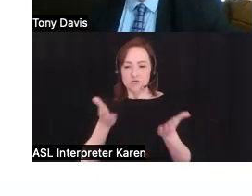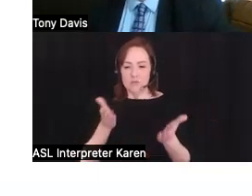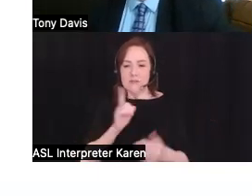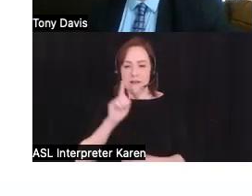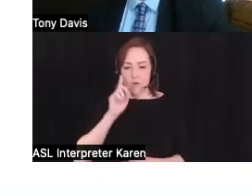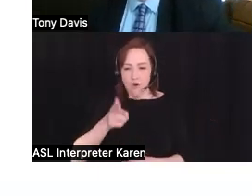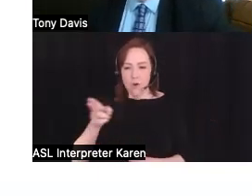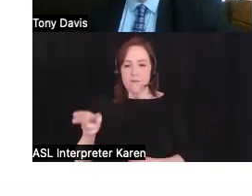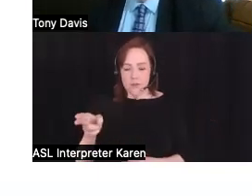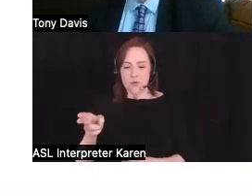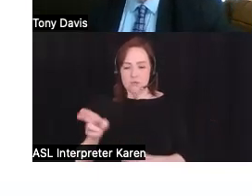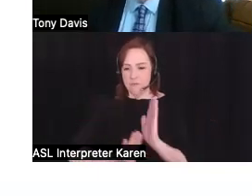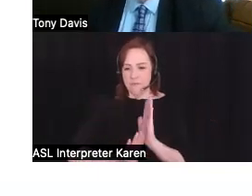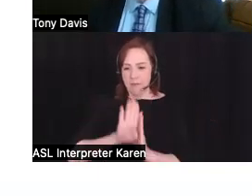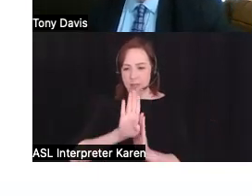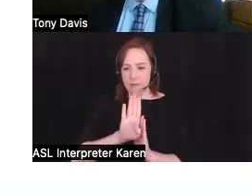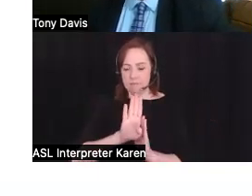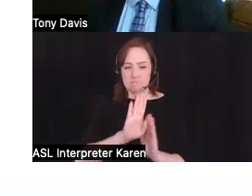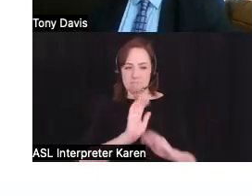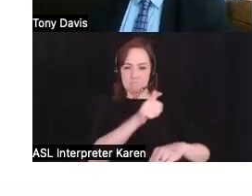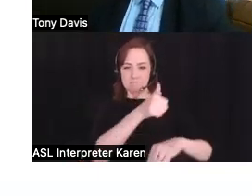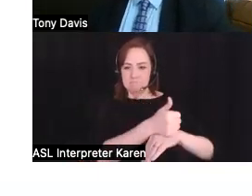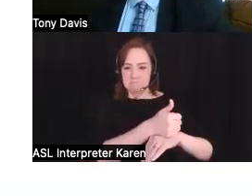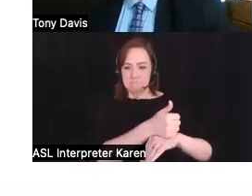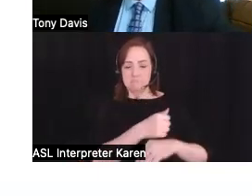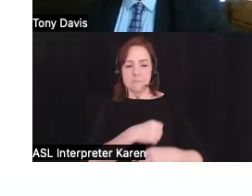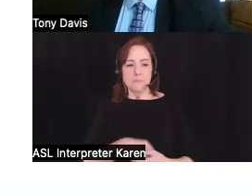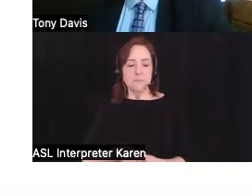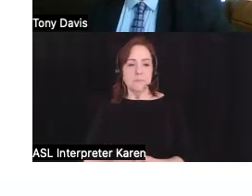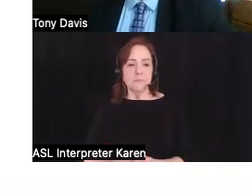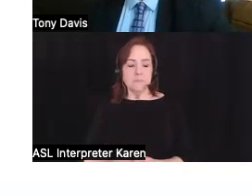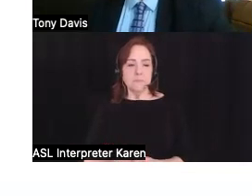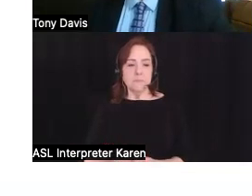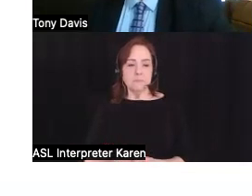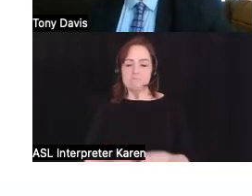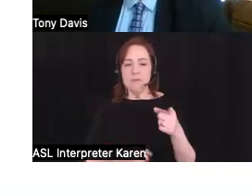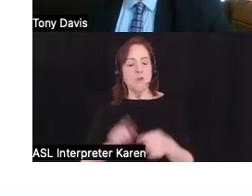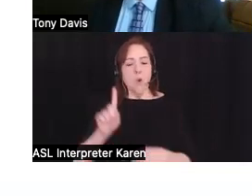division of services for the deaf and hard of hearing. it's the only telehealth guidance for